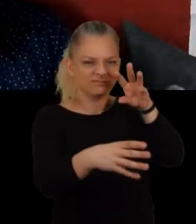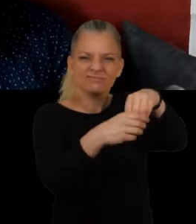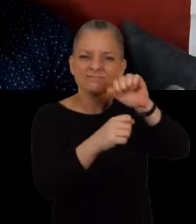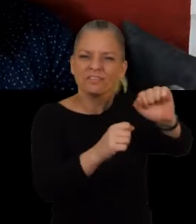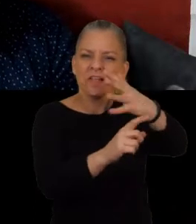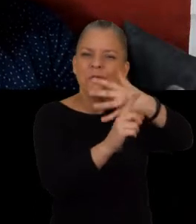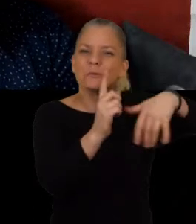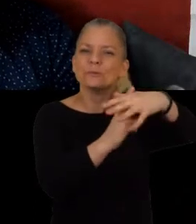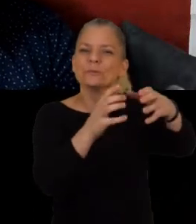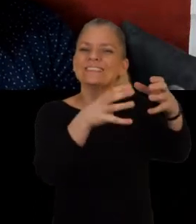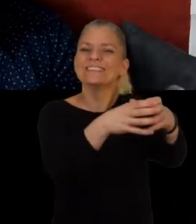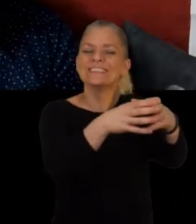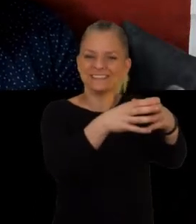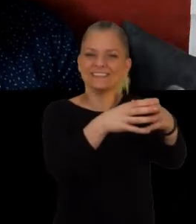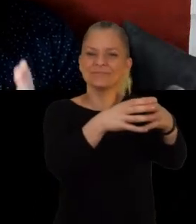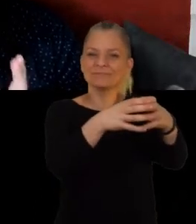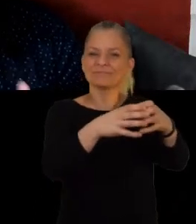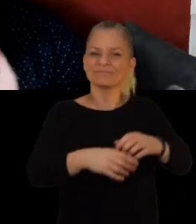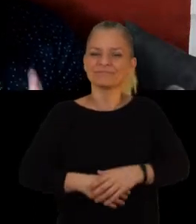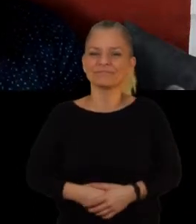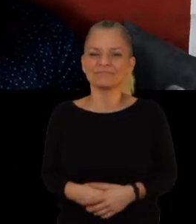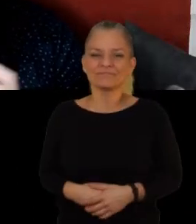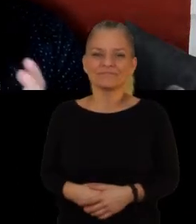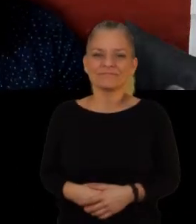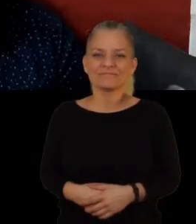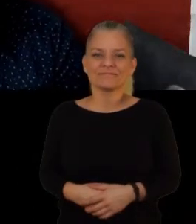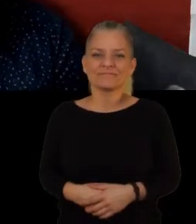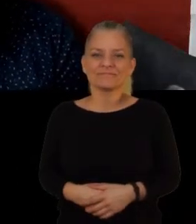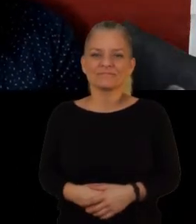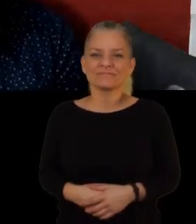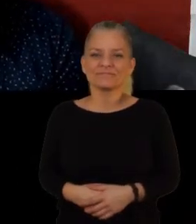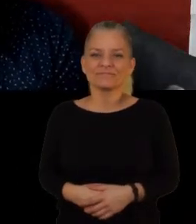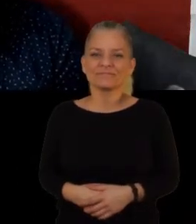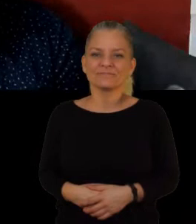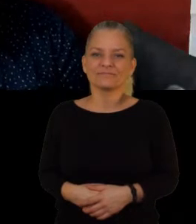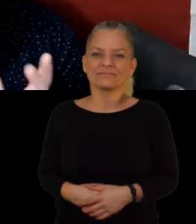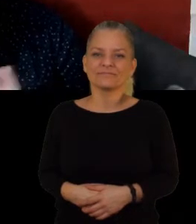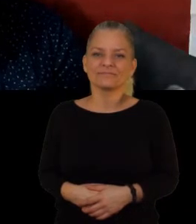the group um and so i was always interested in listening and and and just being a part